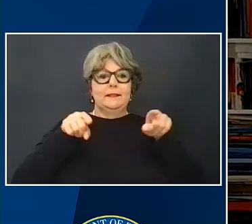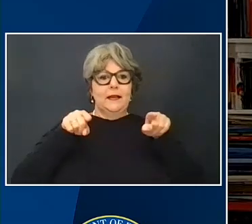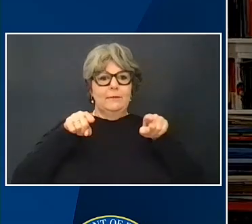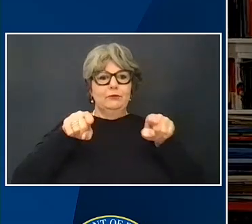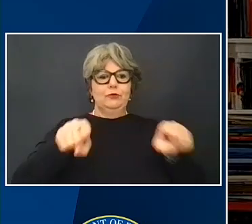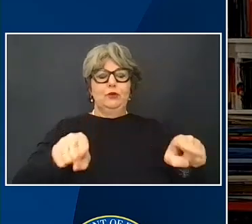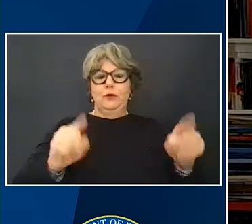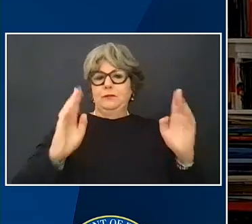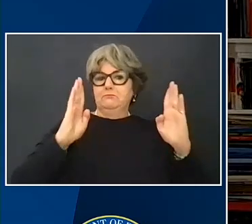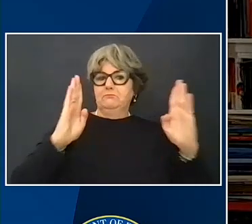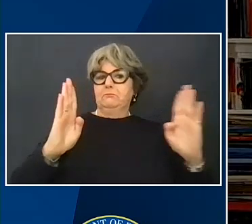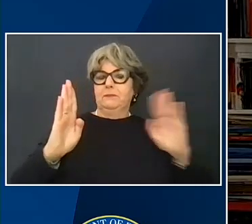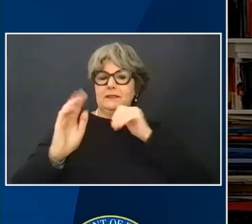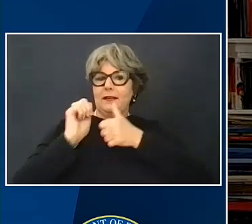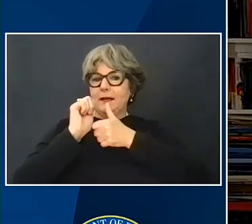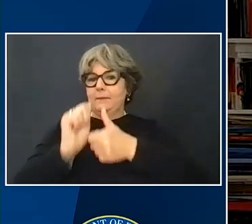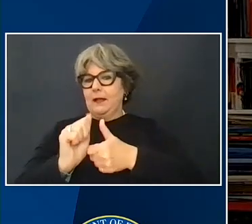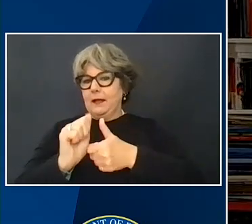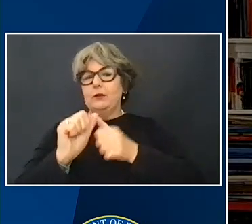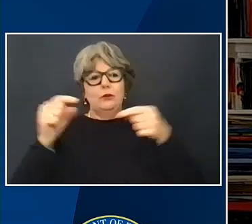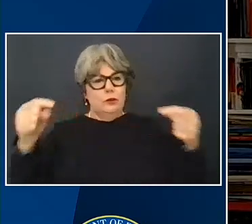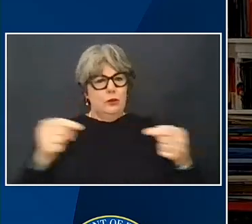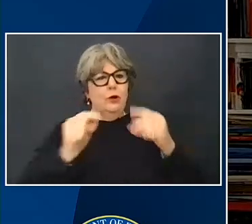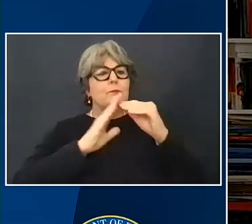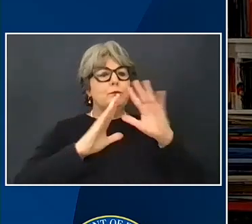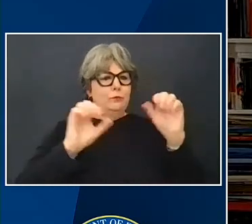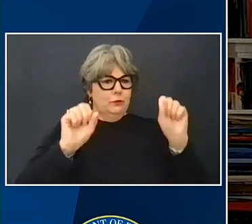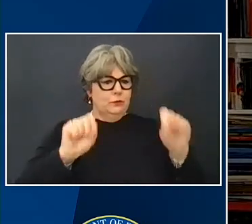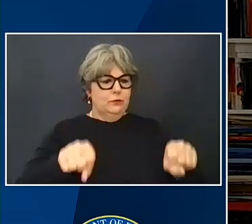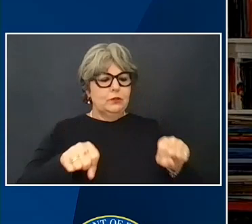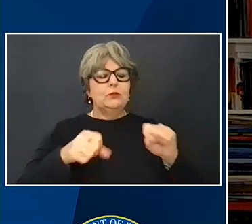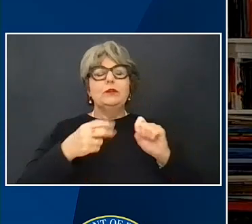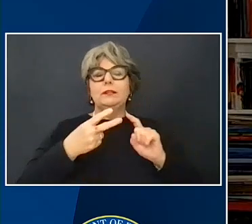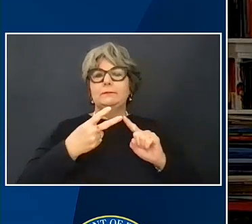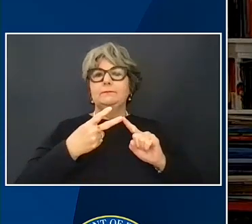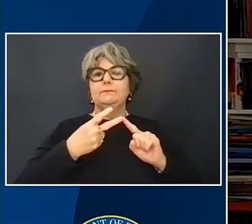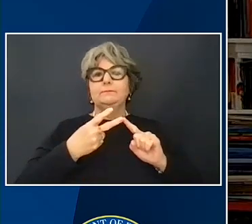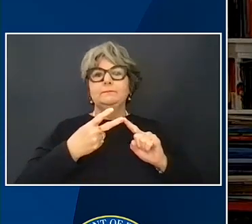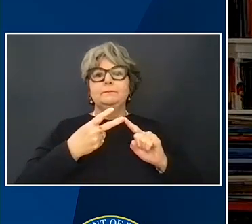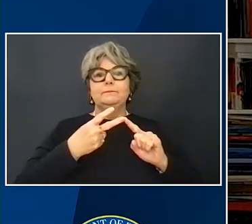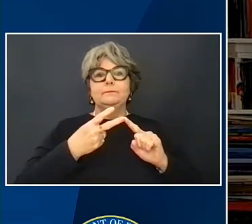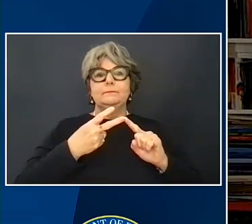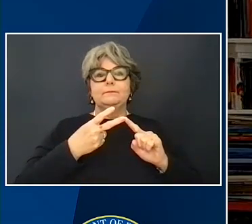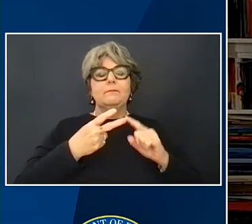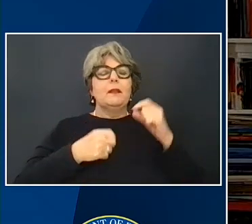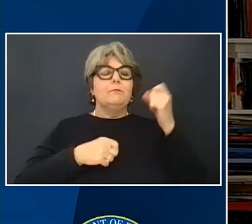non-compliant could do a lot of harm to students. I certainly understand Jillian's